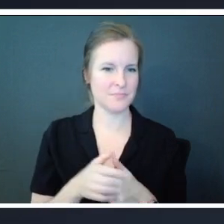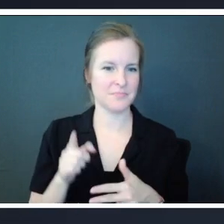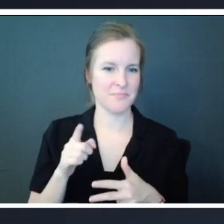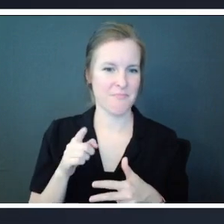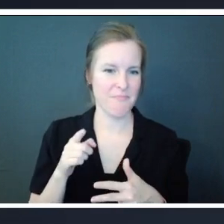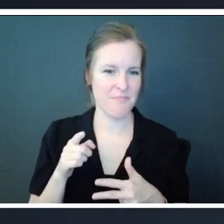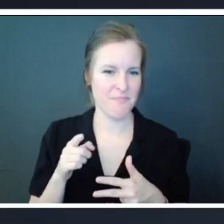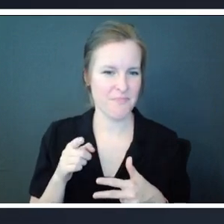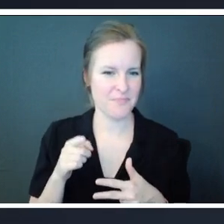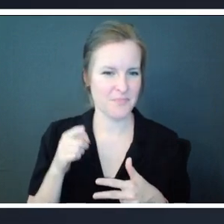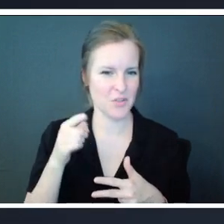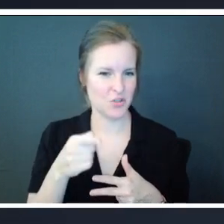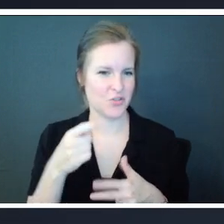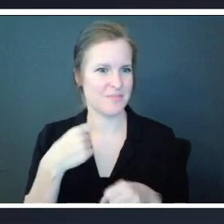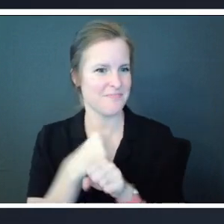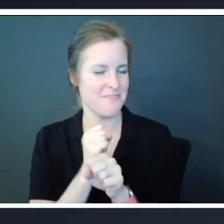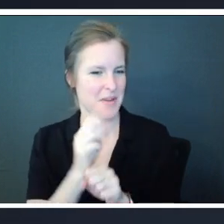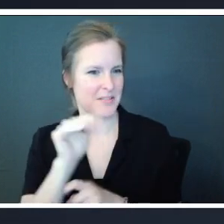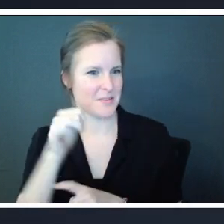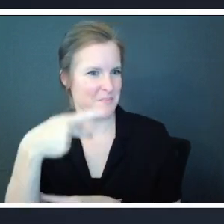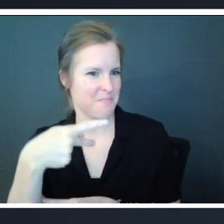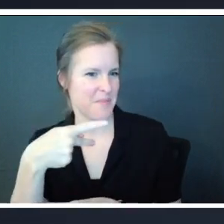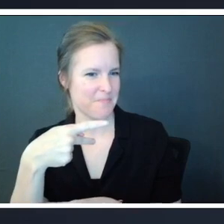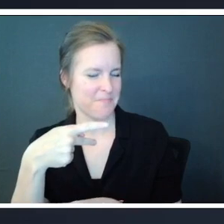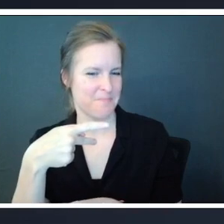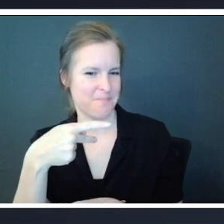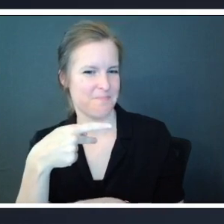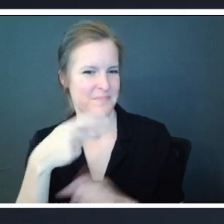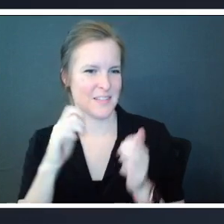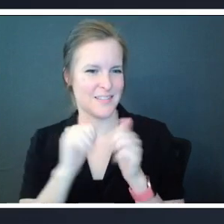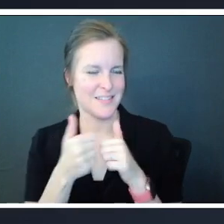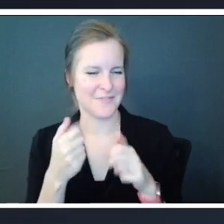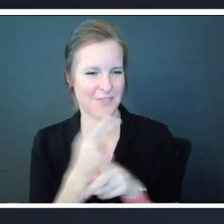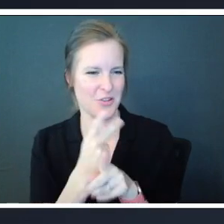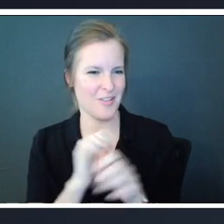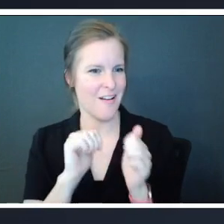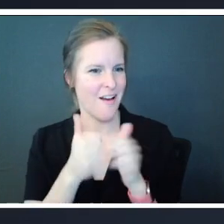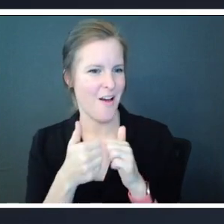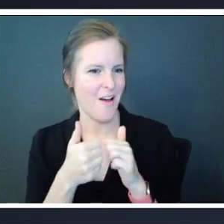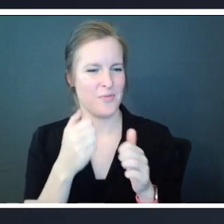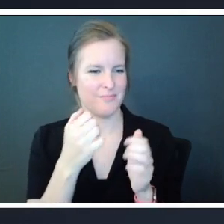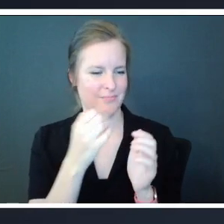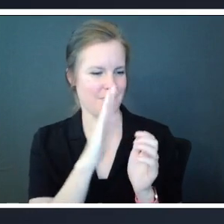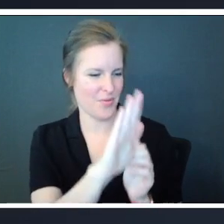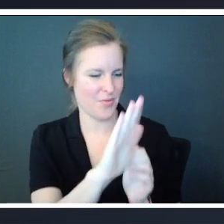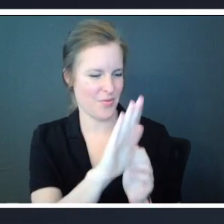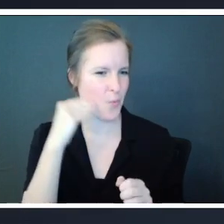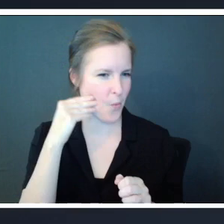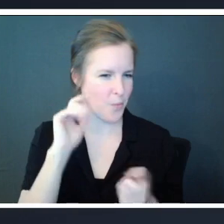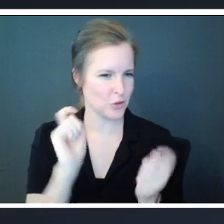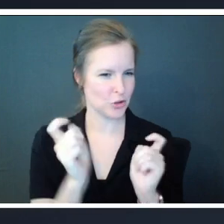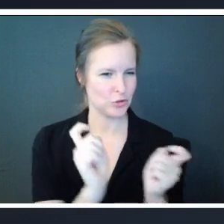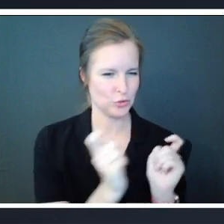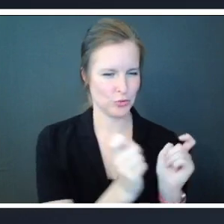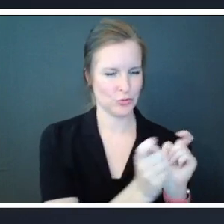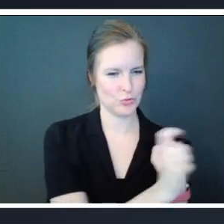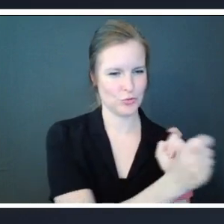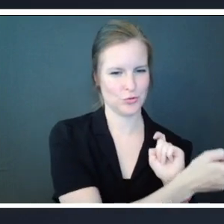animal habitats to learn how the habitats change over time. Let's go meet Mel to get the inside scoop on her career. Mel: